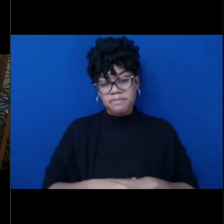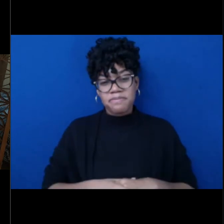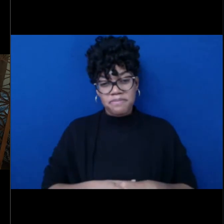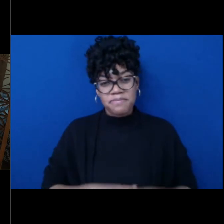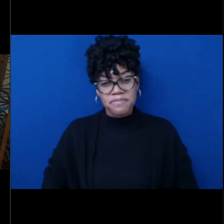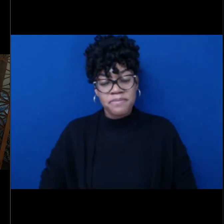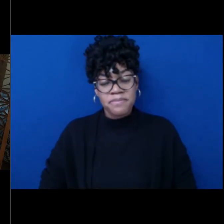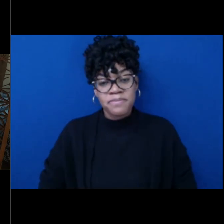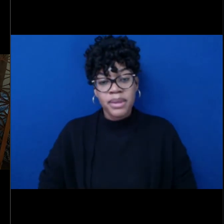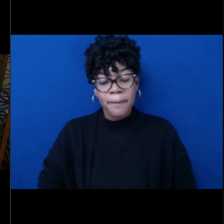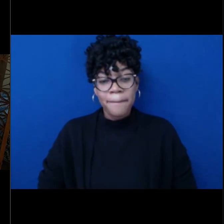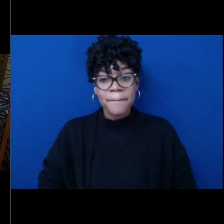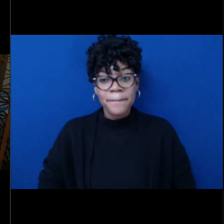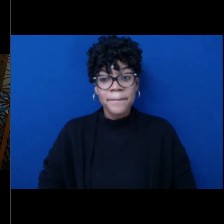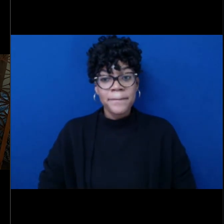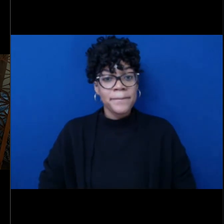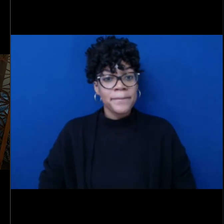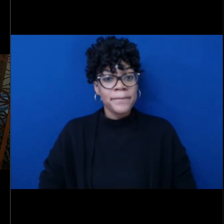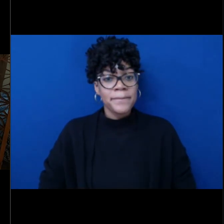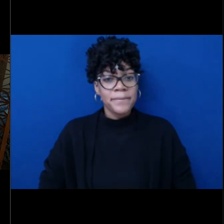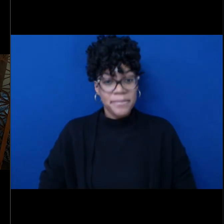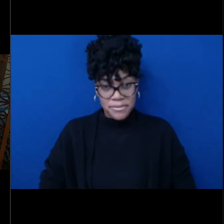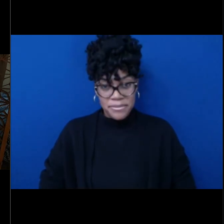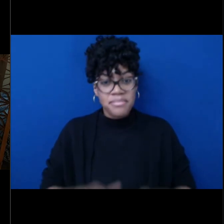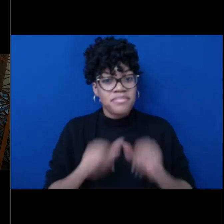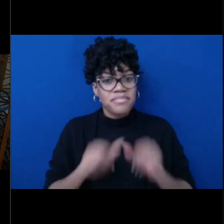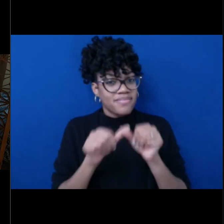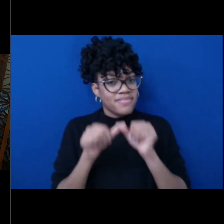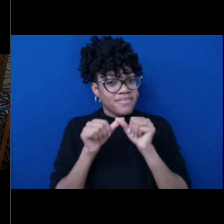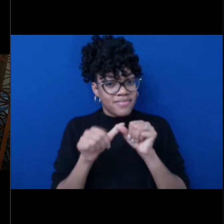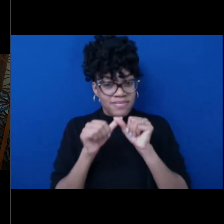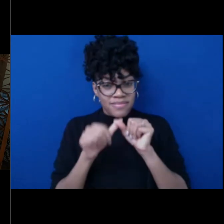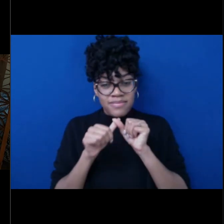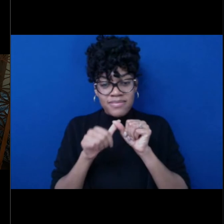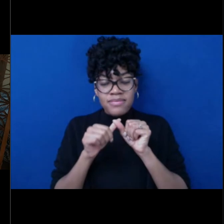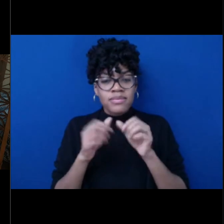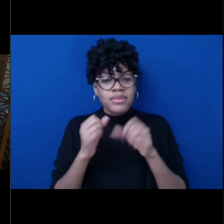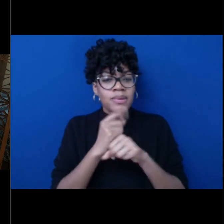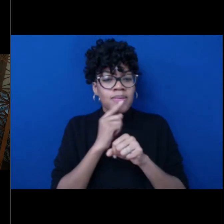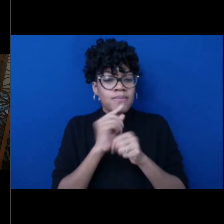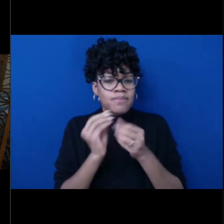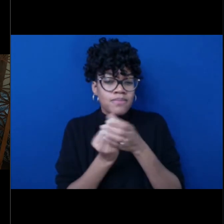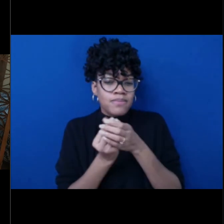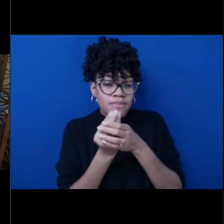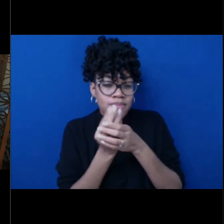So here we are, opening them up, making sure they have the best chance